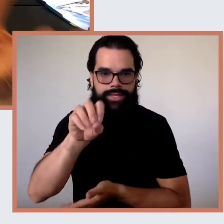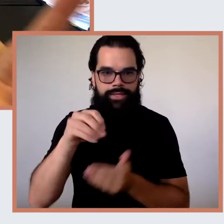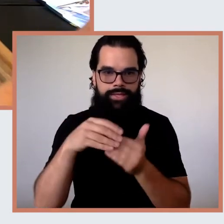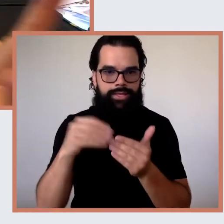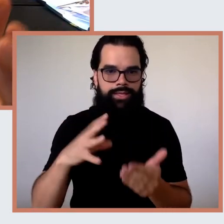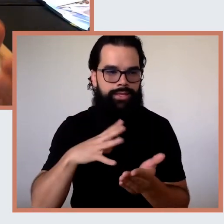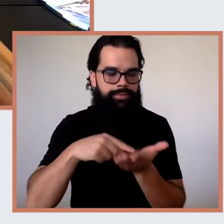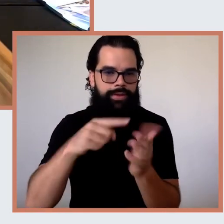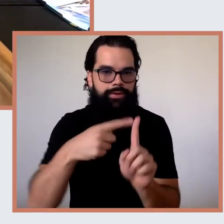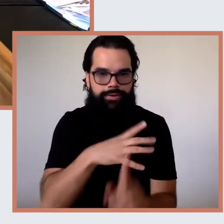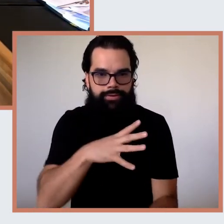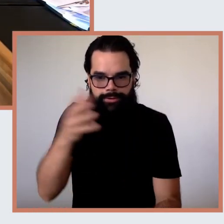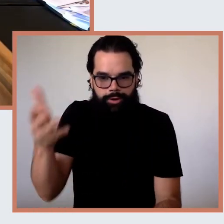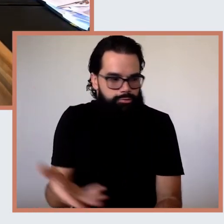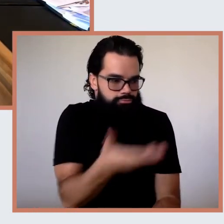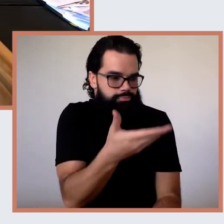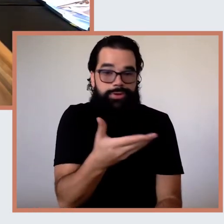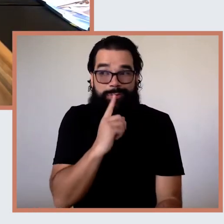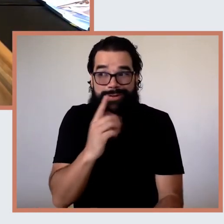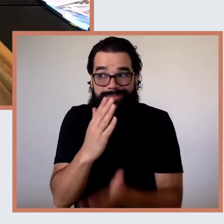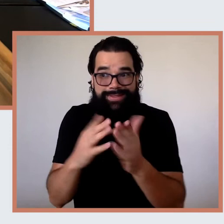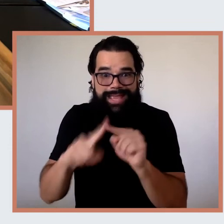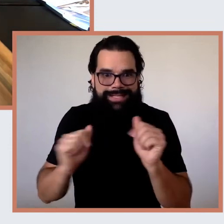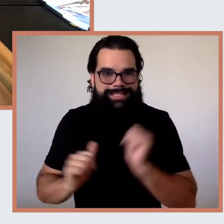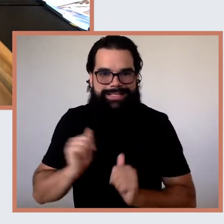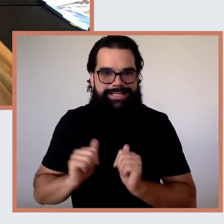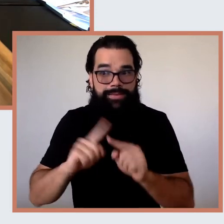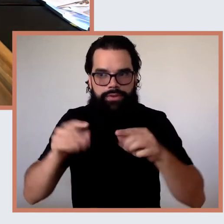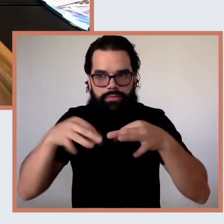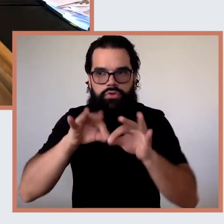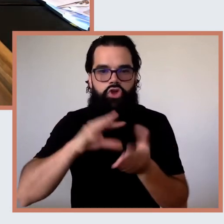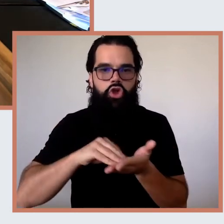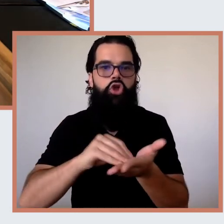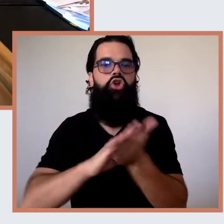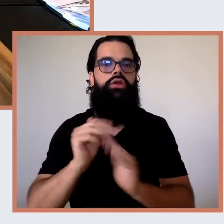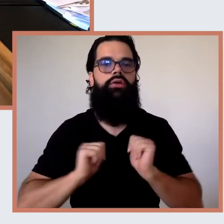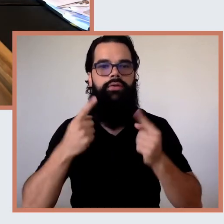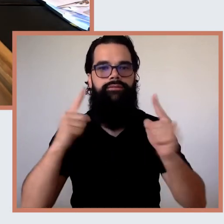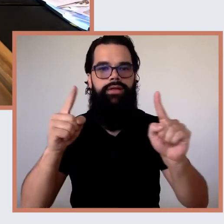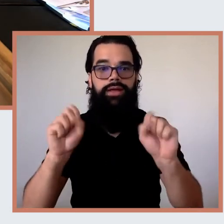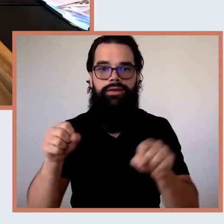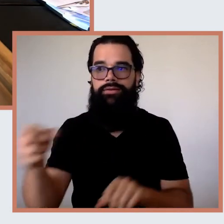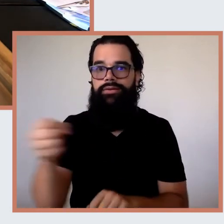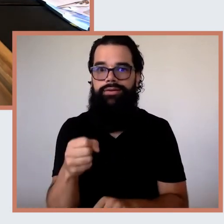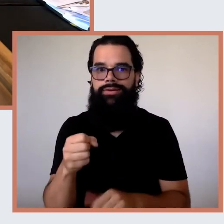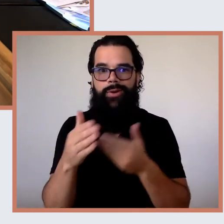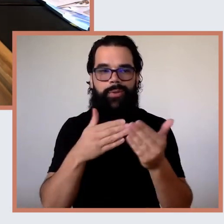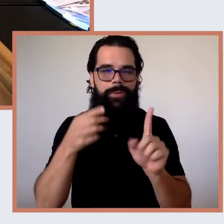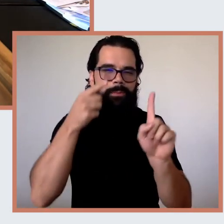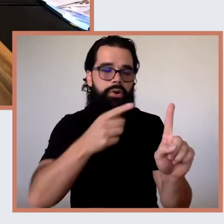pay your $150 and we'll do the, you never say to somebody you can't act, at least I don't. But if a person comes to an acting class and it's open to